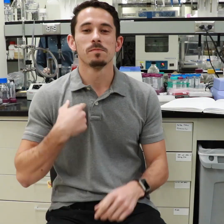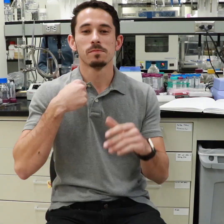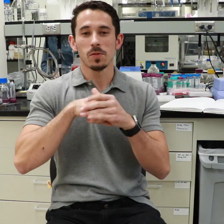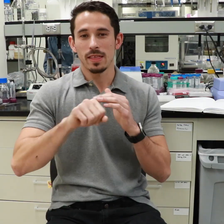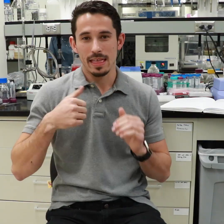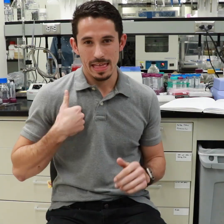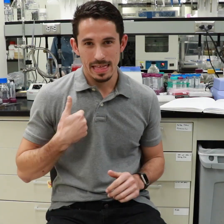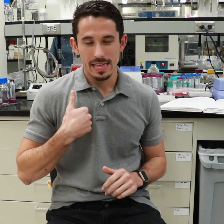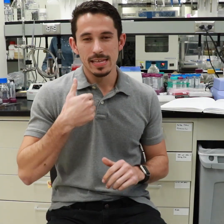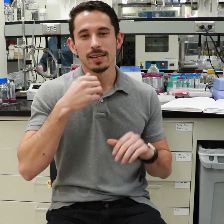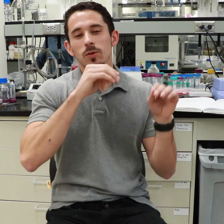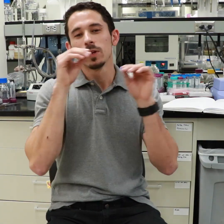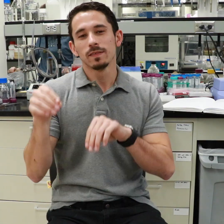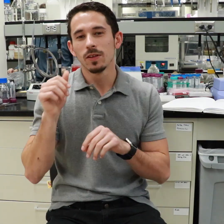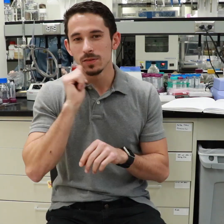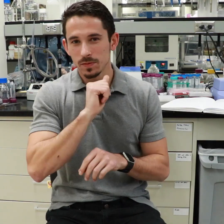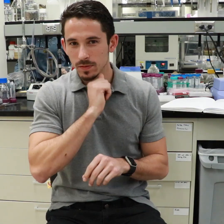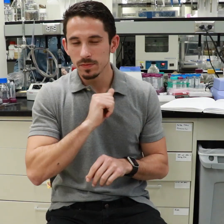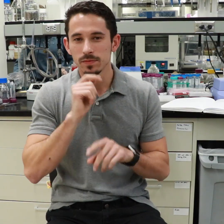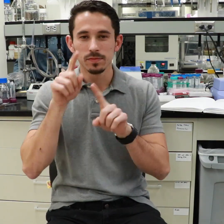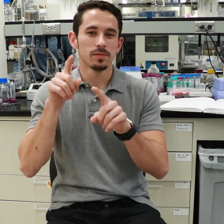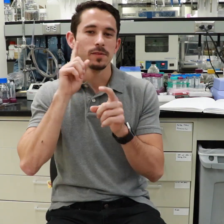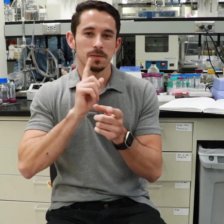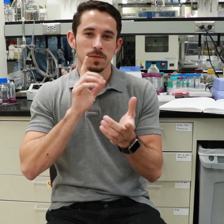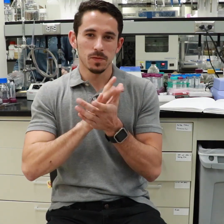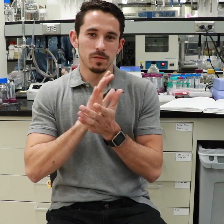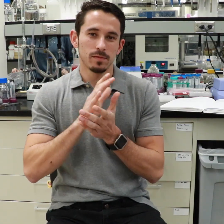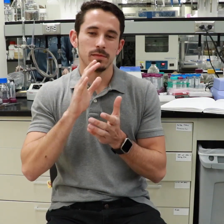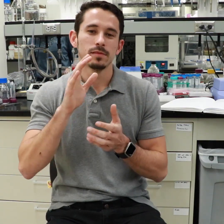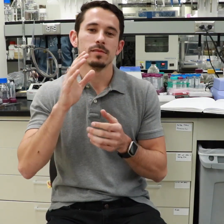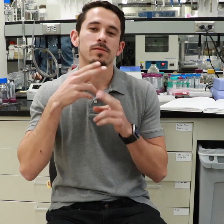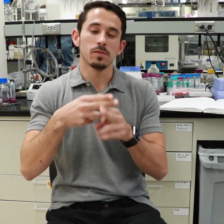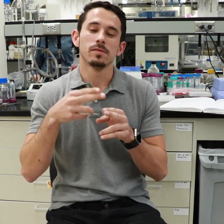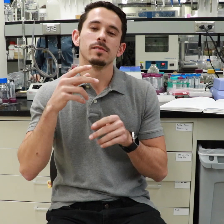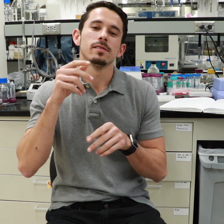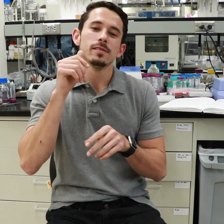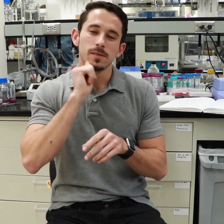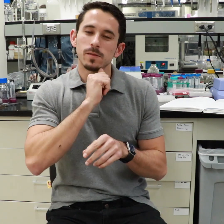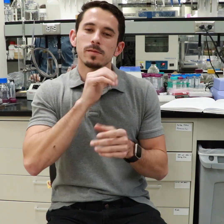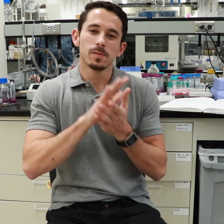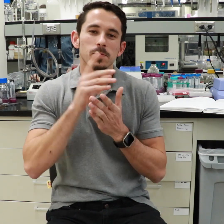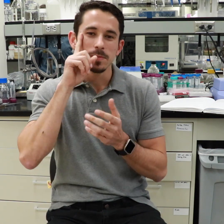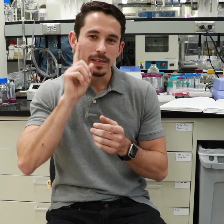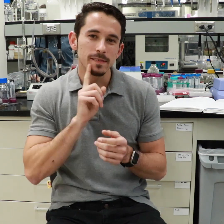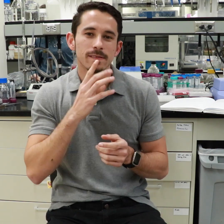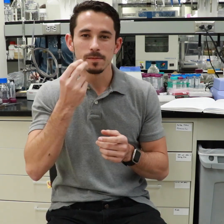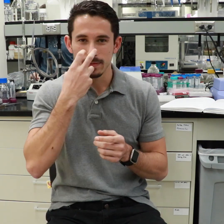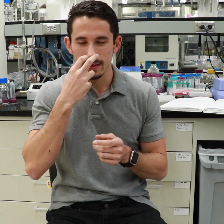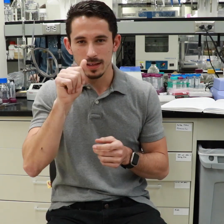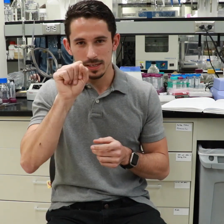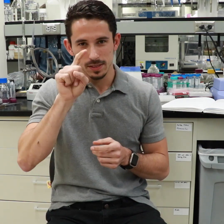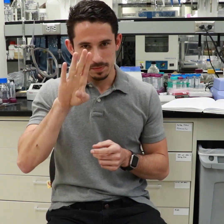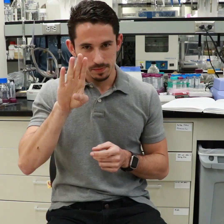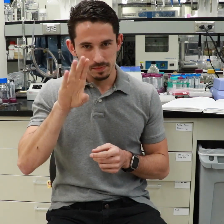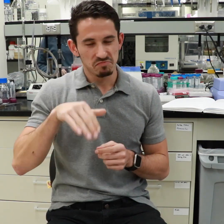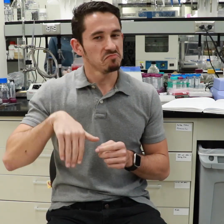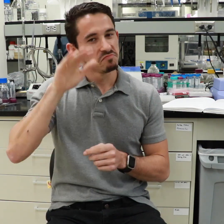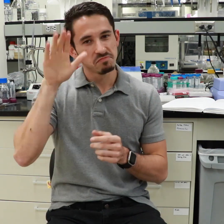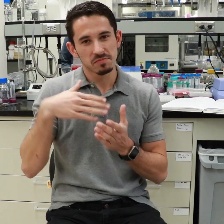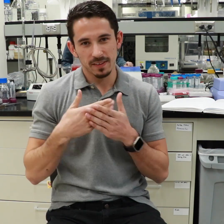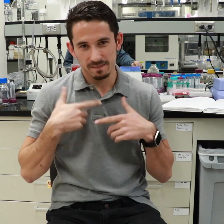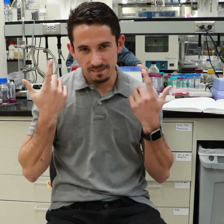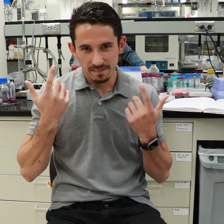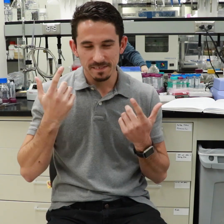I was born in Canada, moved to Arizona and attended the Arizona Schools for the Deaf and the Blind (ASDB).